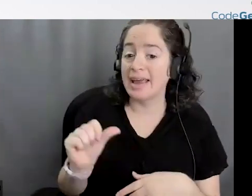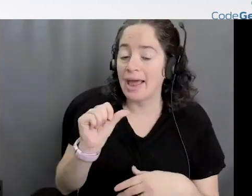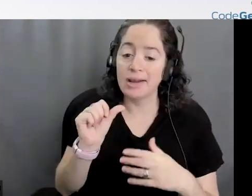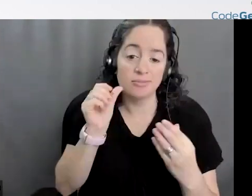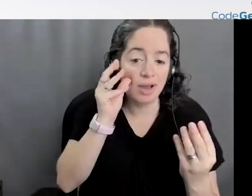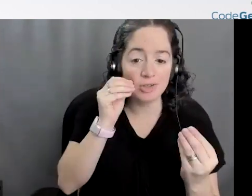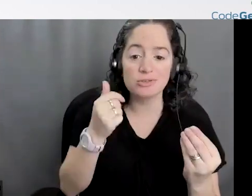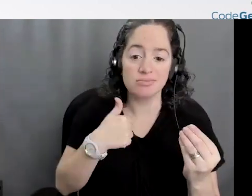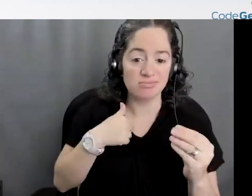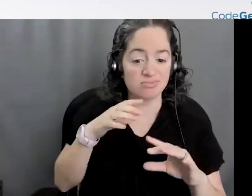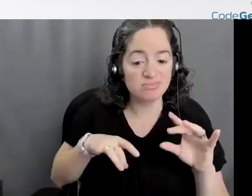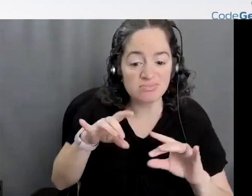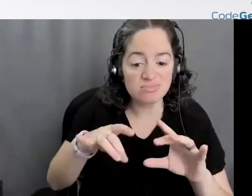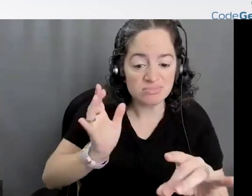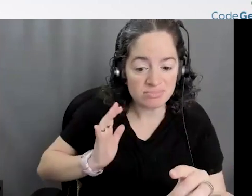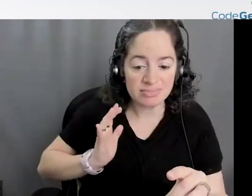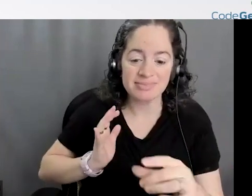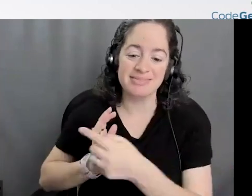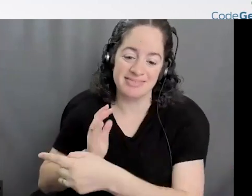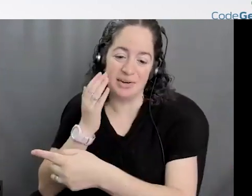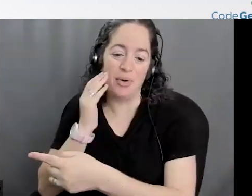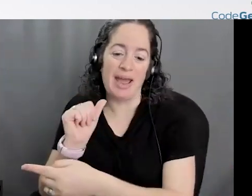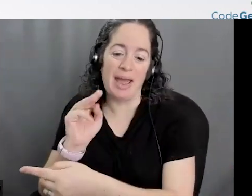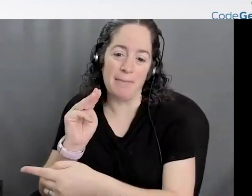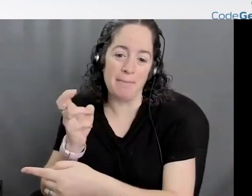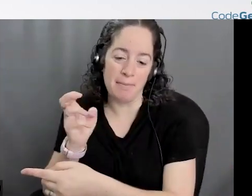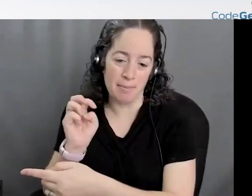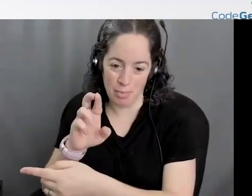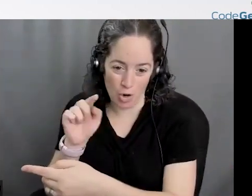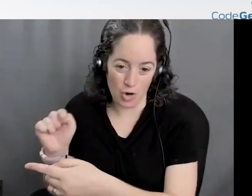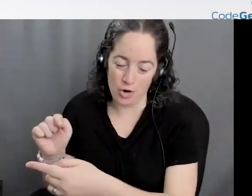I have learned a lot from Amber as well, especially on accessibility,